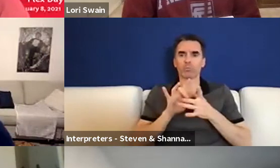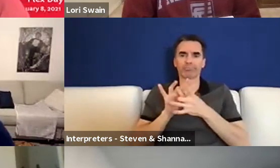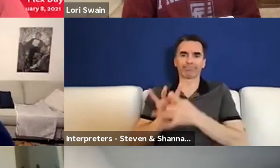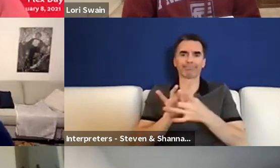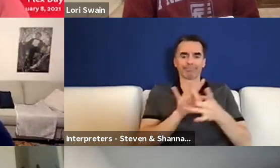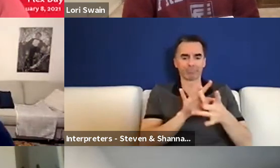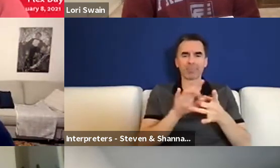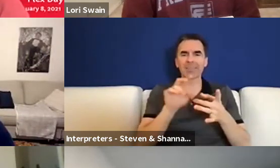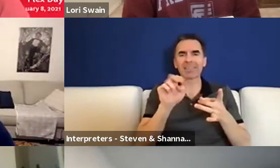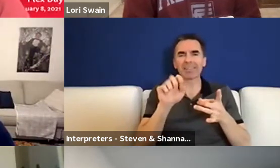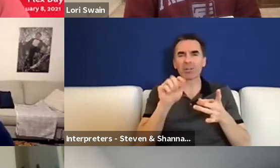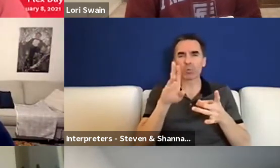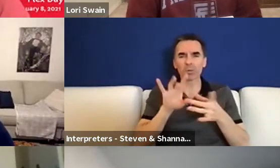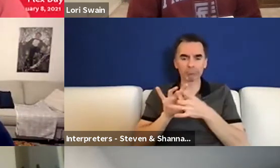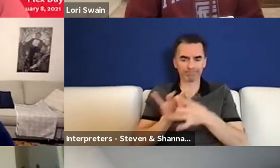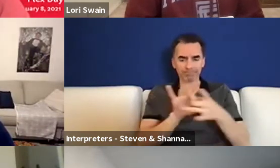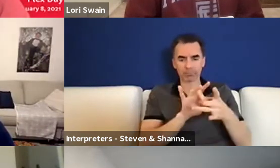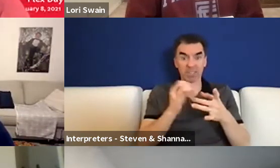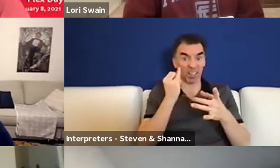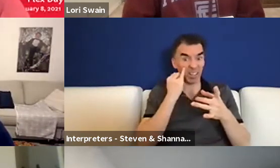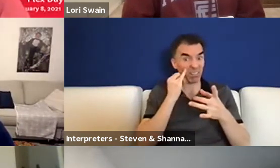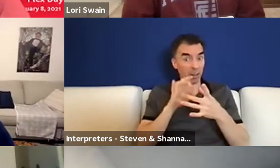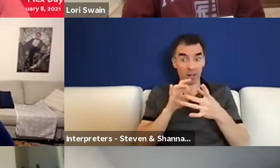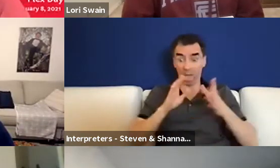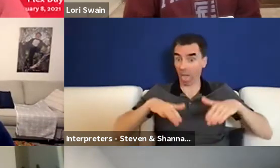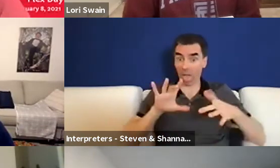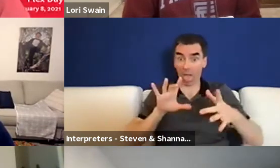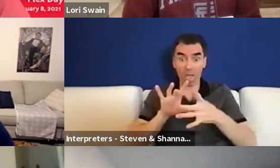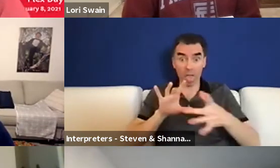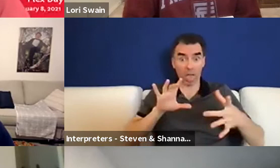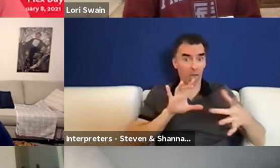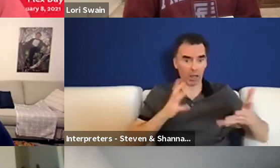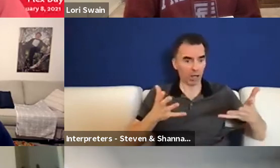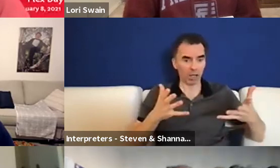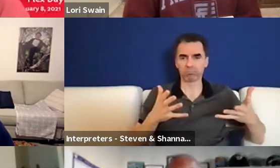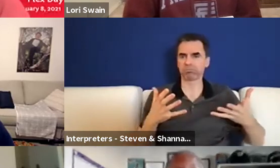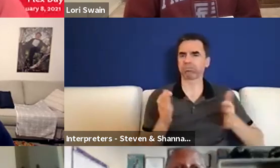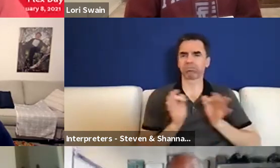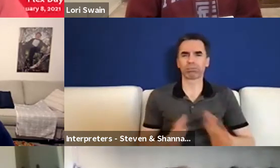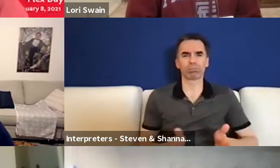like that that makes it impossible. So for the counselors out there, if you guys are on a on a pathway, I would really encourage you